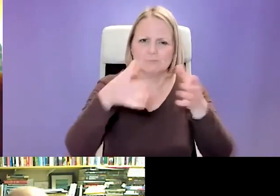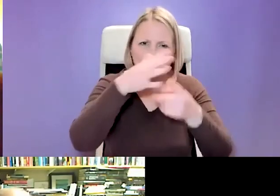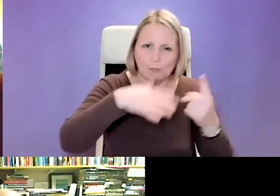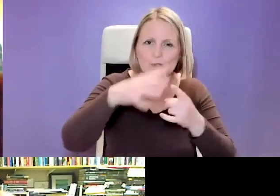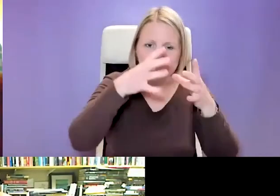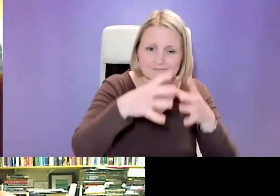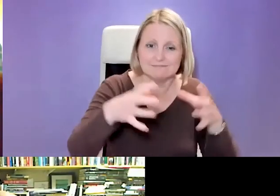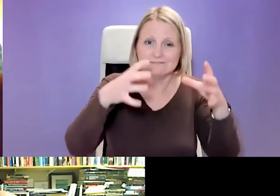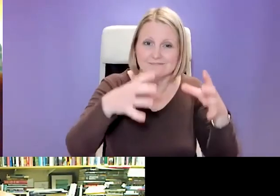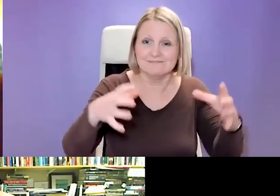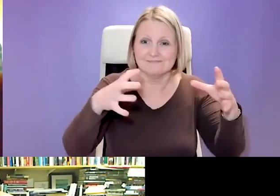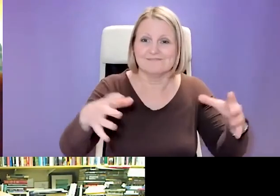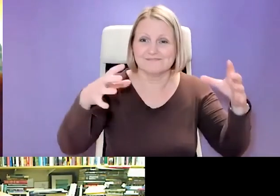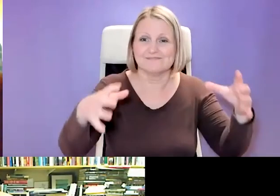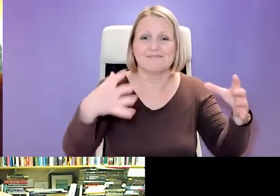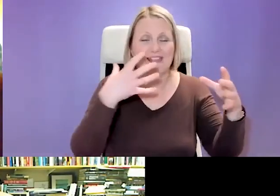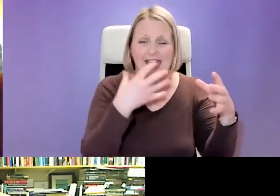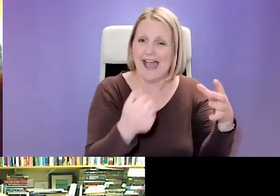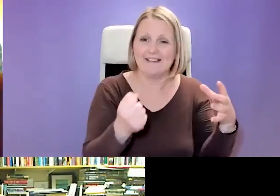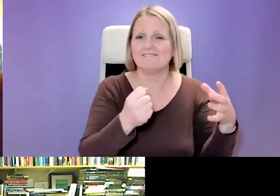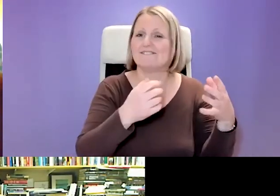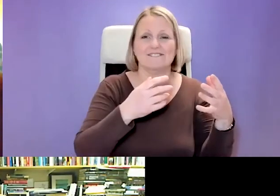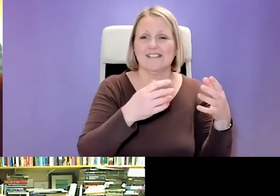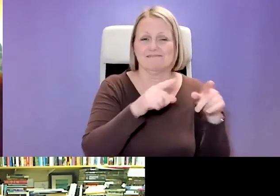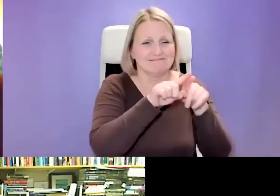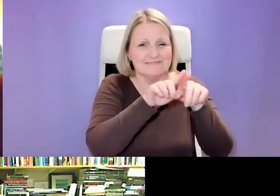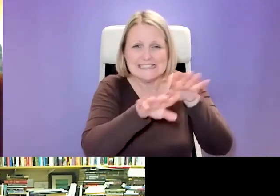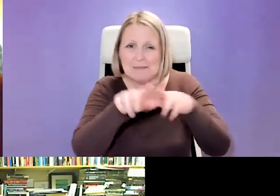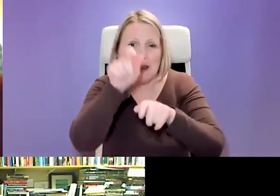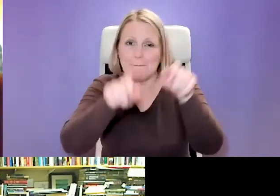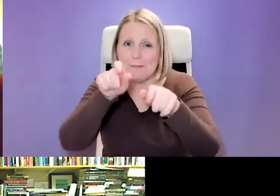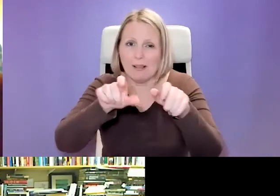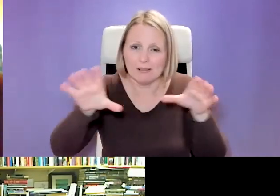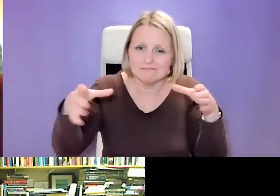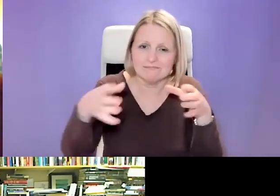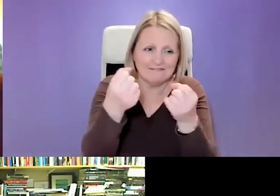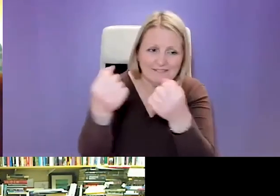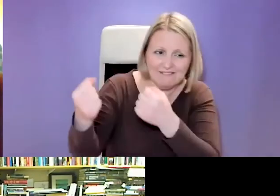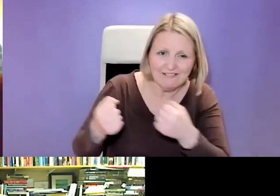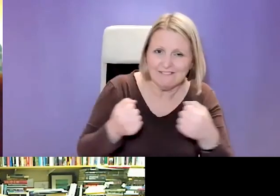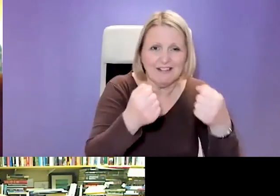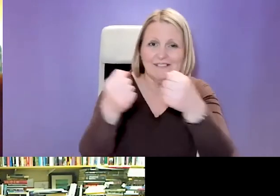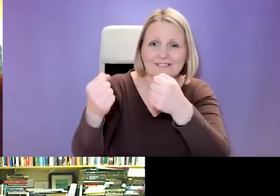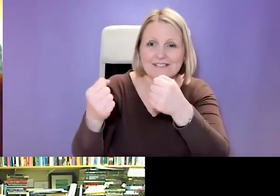amongst heterogeneous social grouping and trying to tell them it doesn't matter if you the rich person or the poor person,